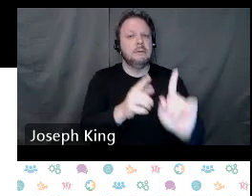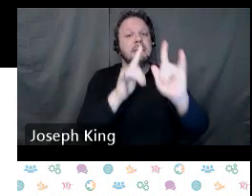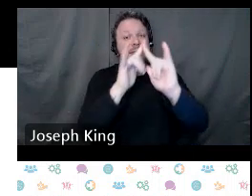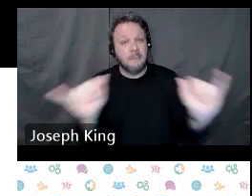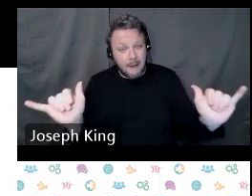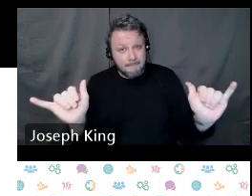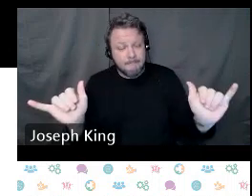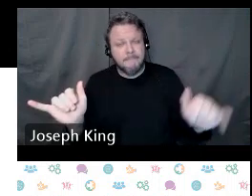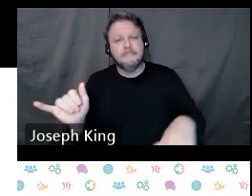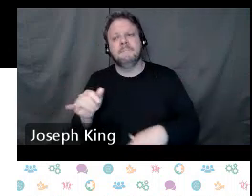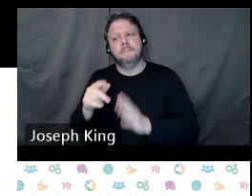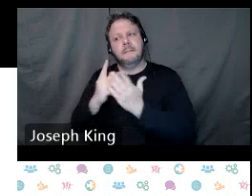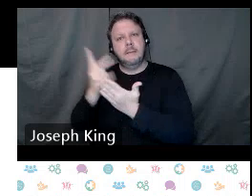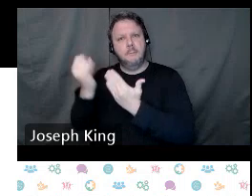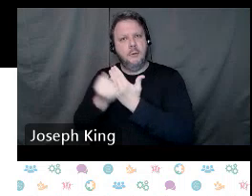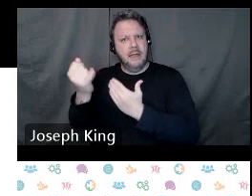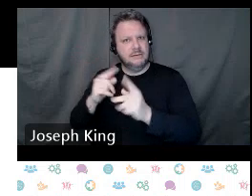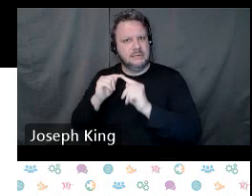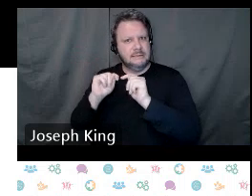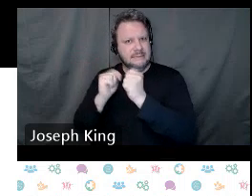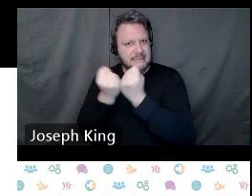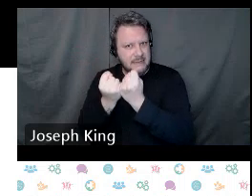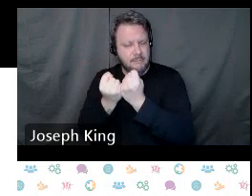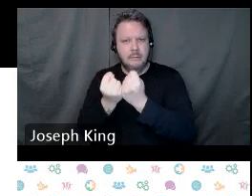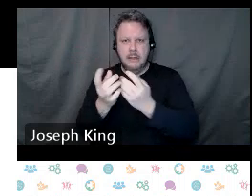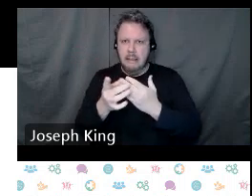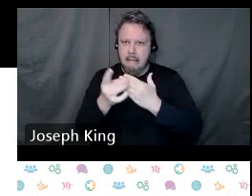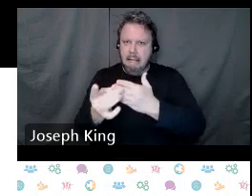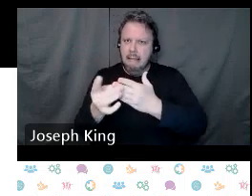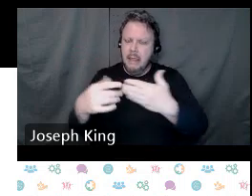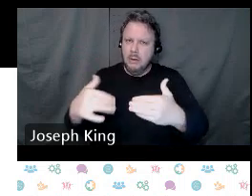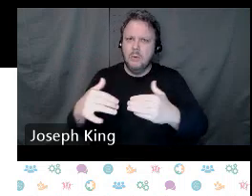goals. Simultaneously, the project team LED a rigorous